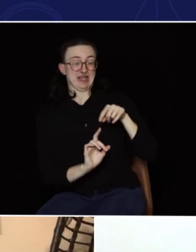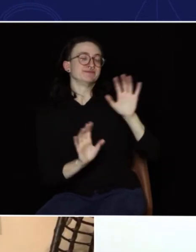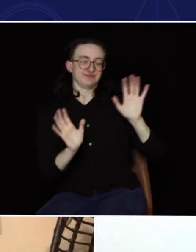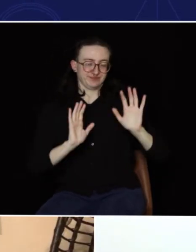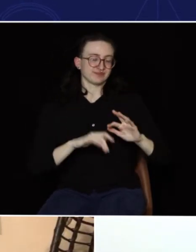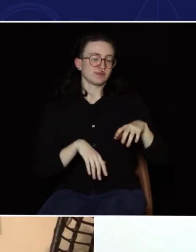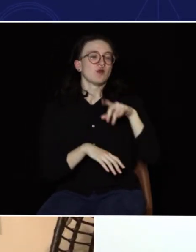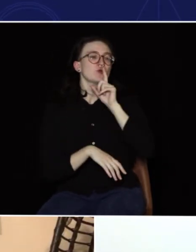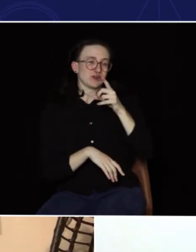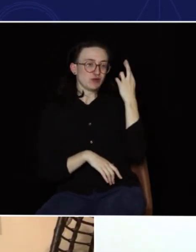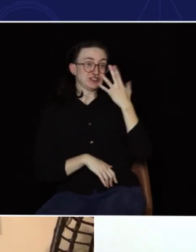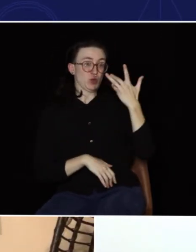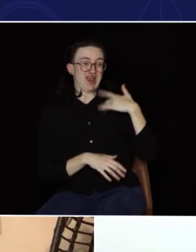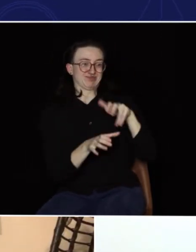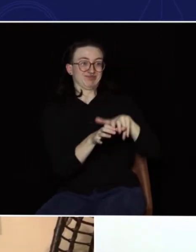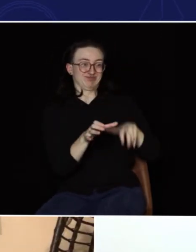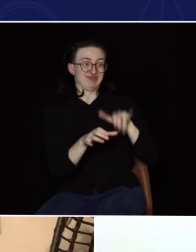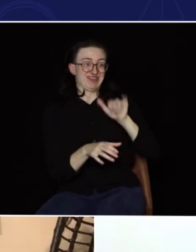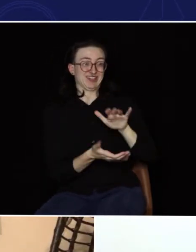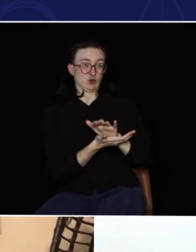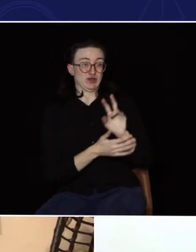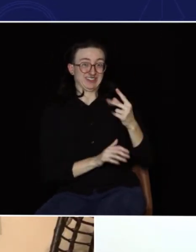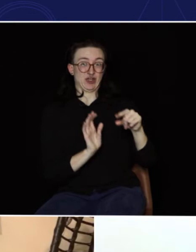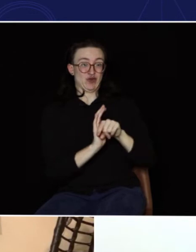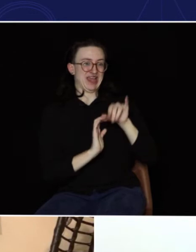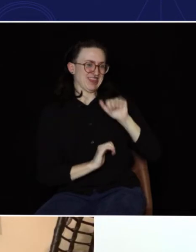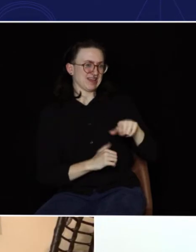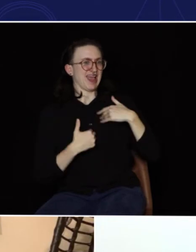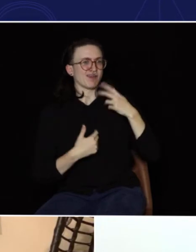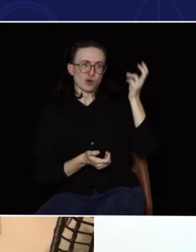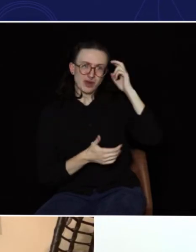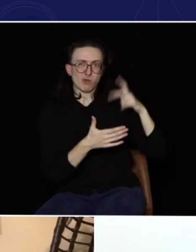why I was pulled out of this school, where I was in a program for cochlear implant students is because